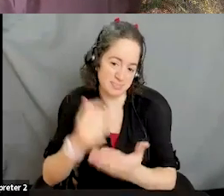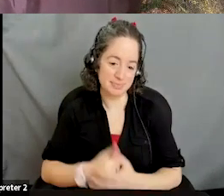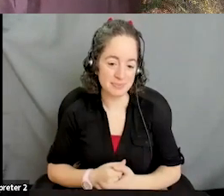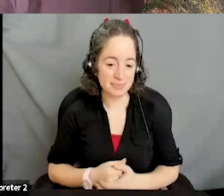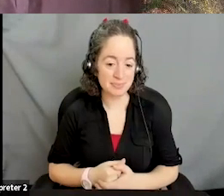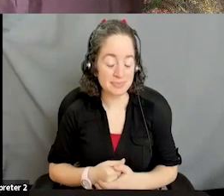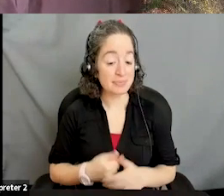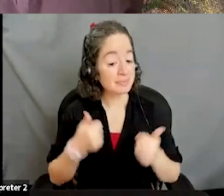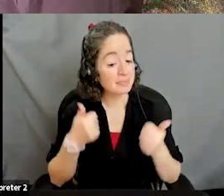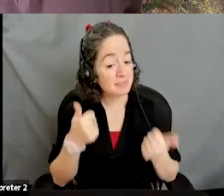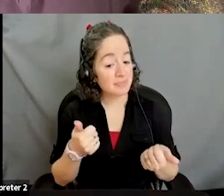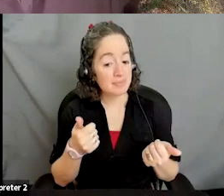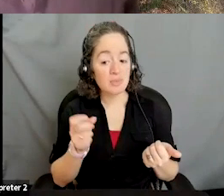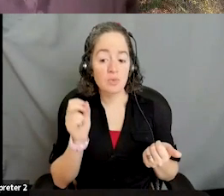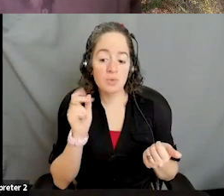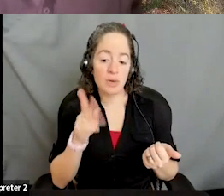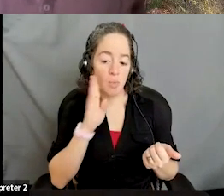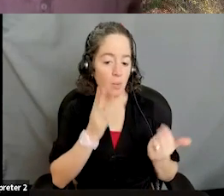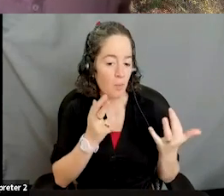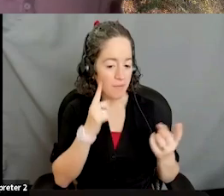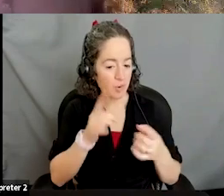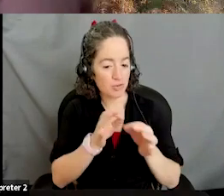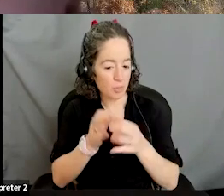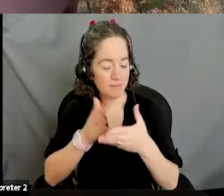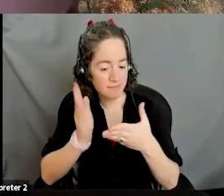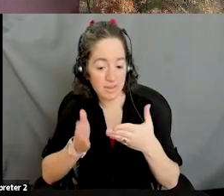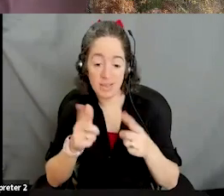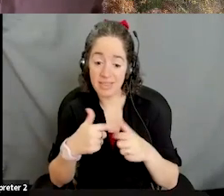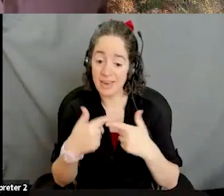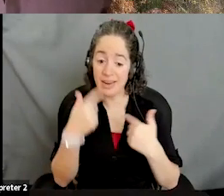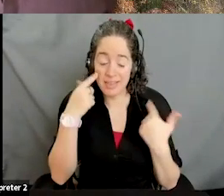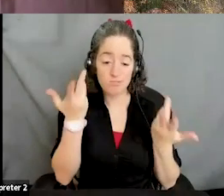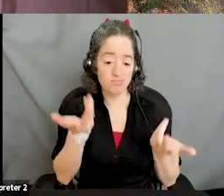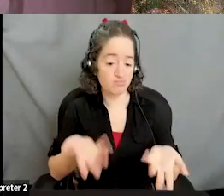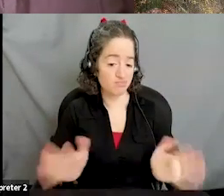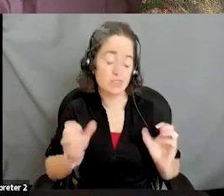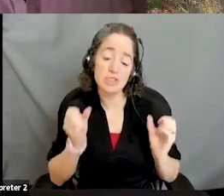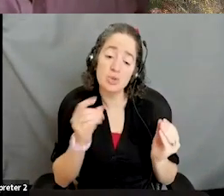I'm going to just give a minute for our interpretation to finish, and then I will end it. Everyone, have a great day.